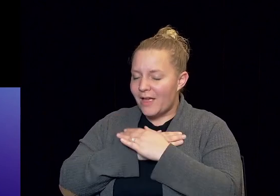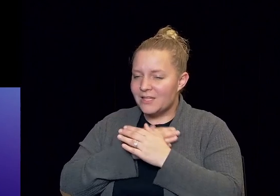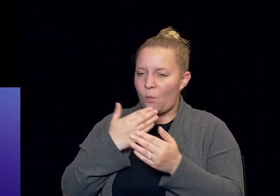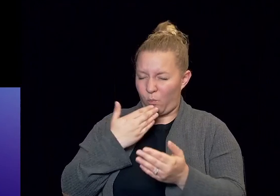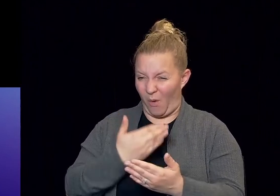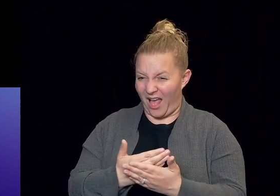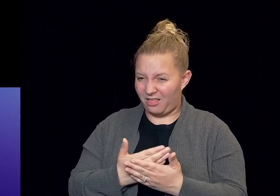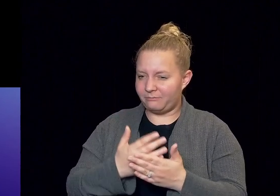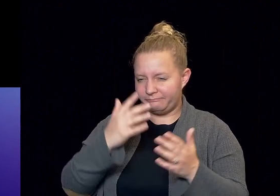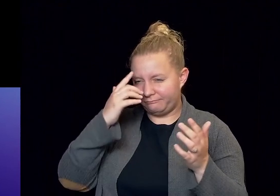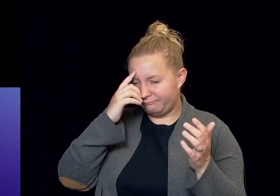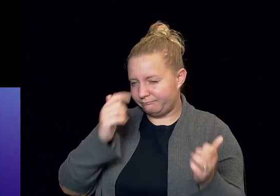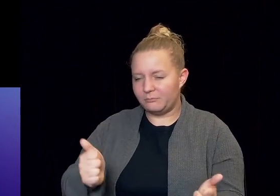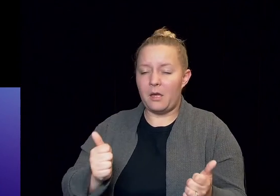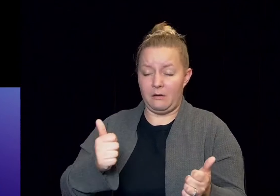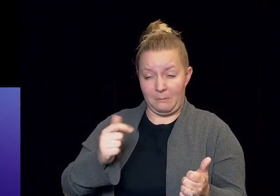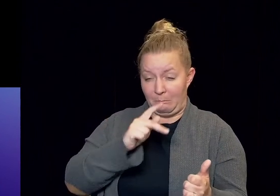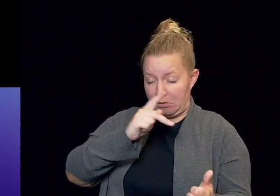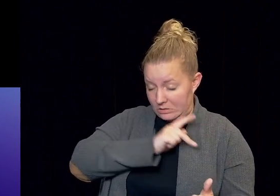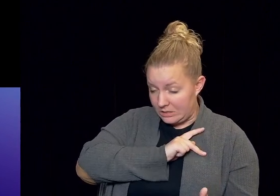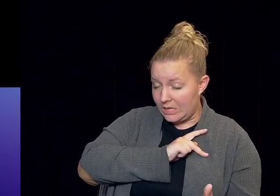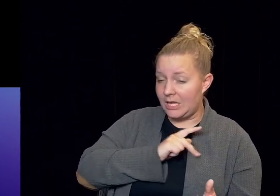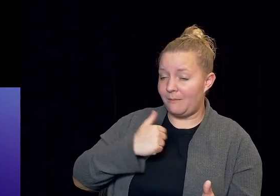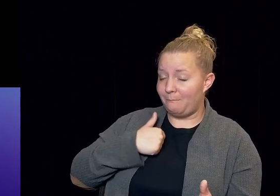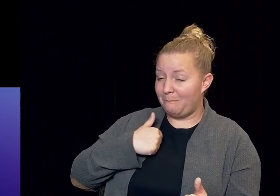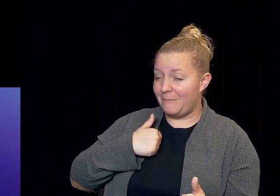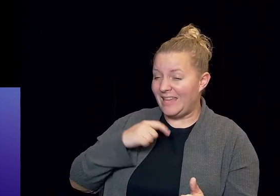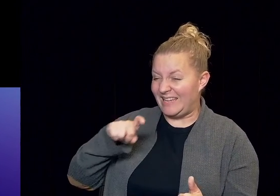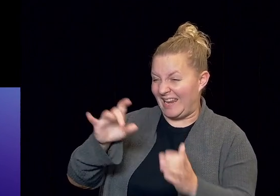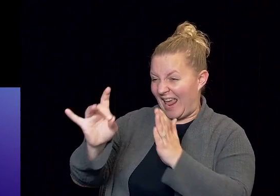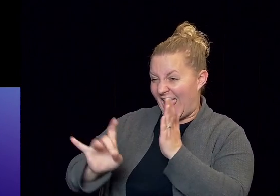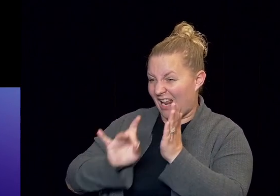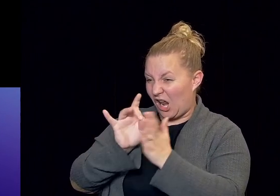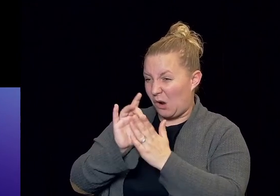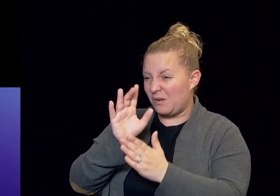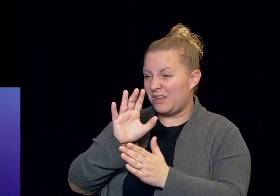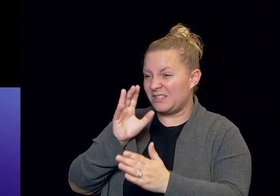8 hours of sleep, for sure! All right, on this You Try problem about Mr. Sharp, I want you to